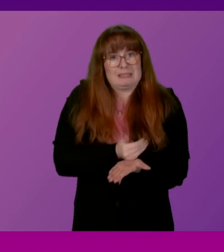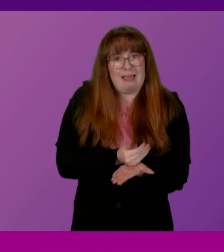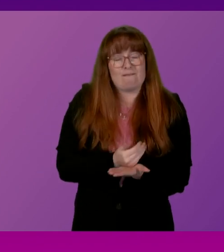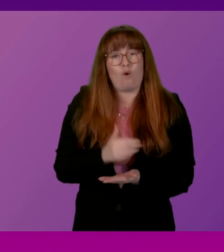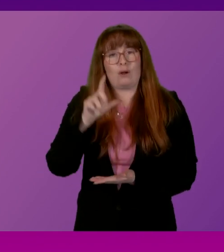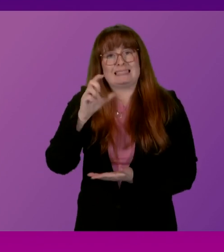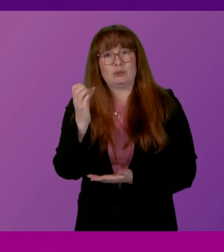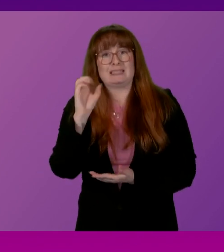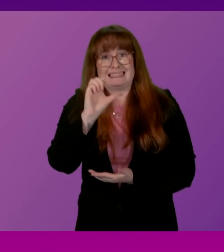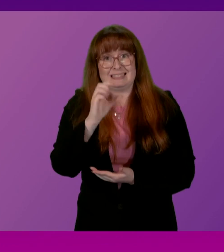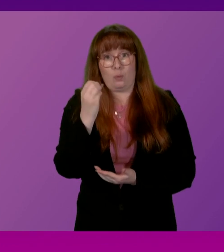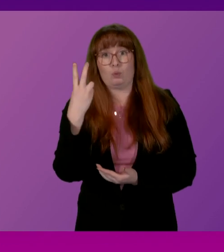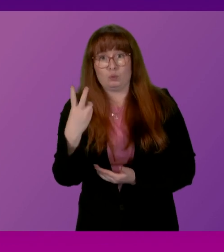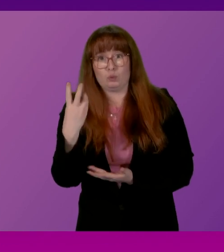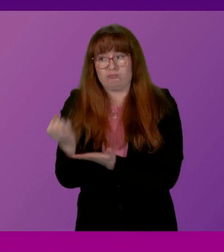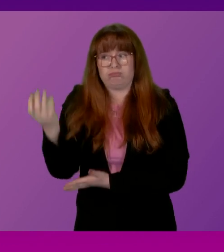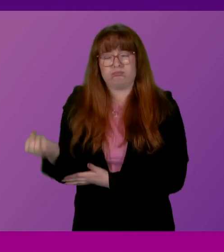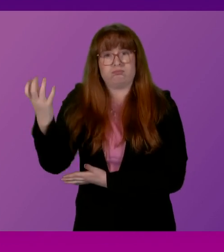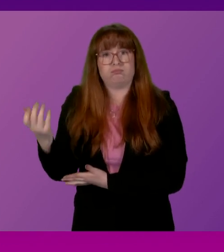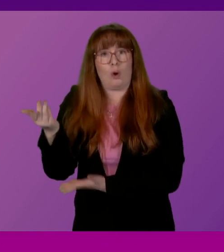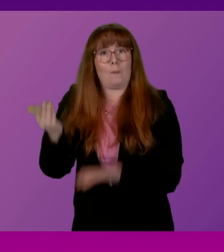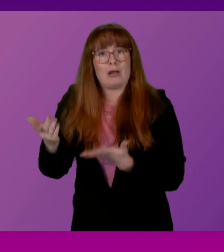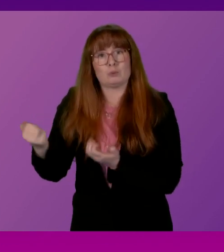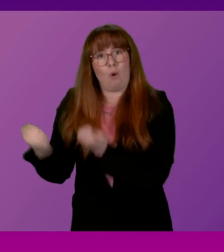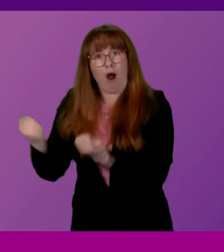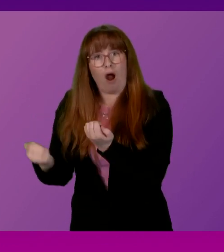that are generated by removing car journeys from Scotland’s roads.